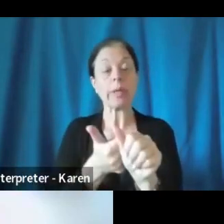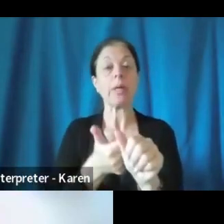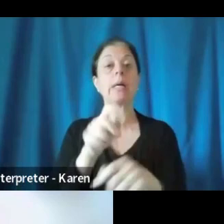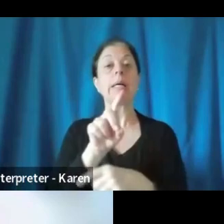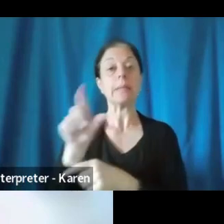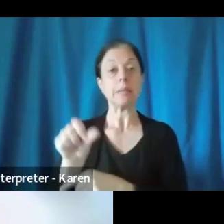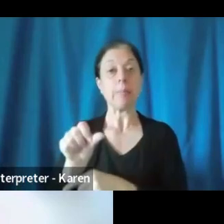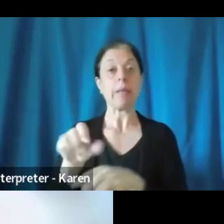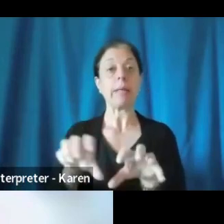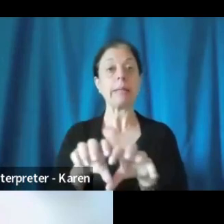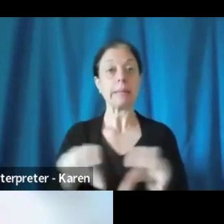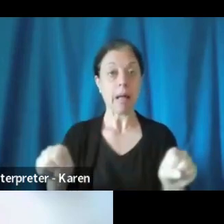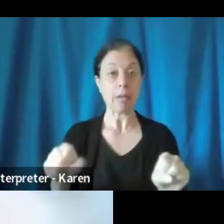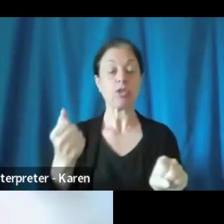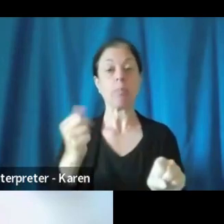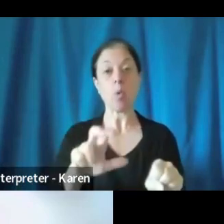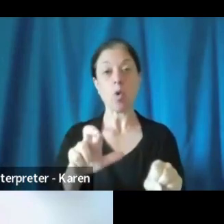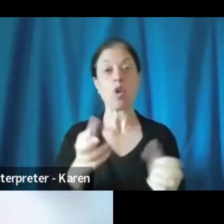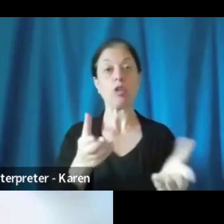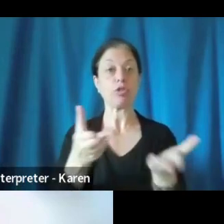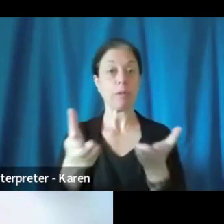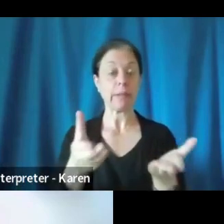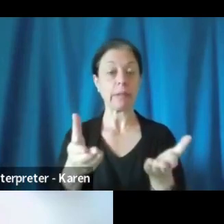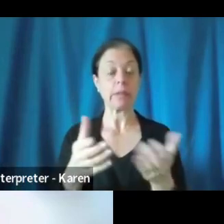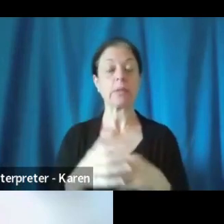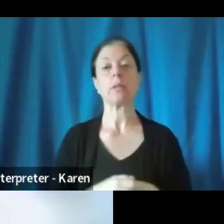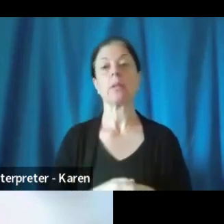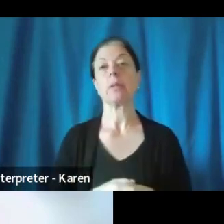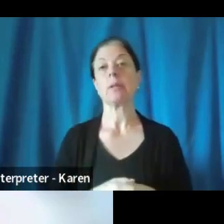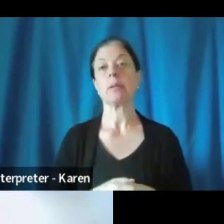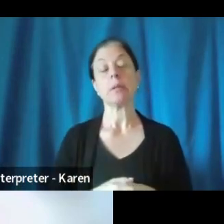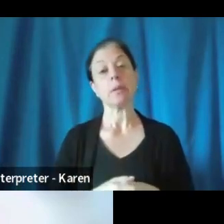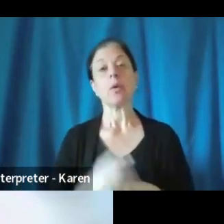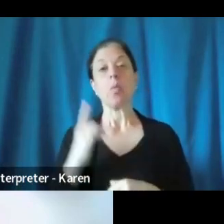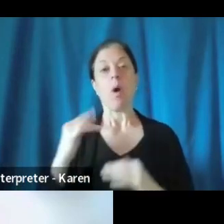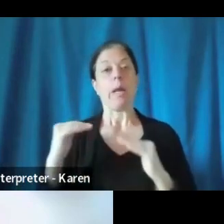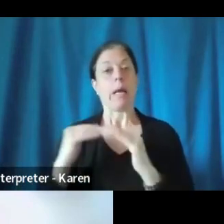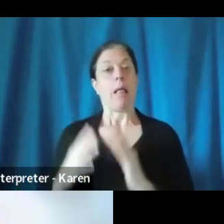associated with the group, let alone pursuing disability scholarship or